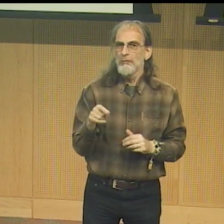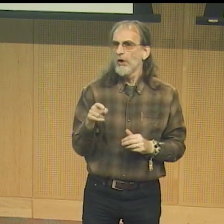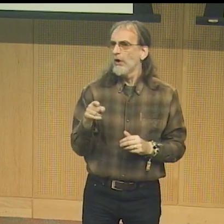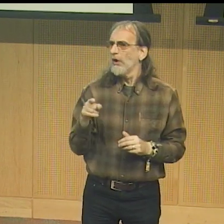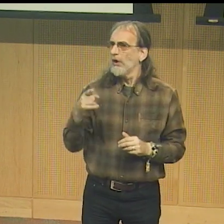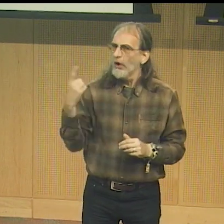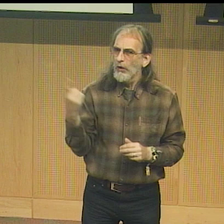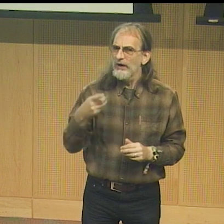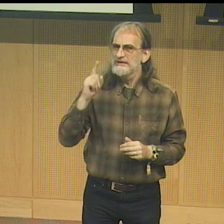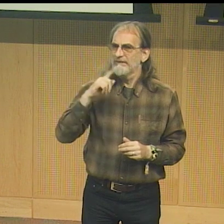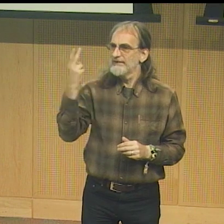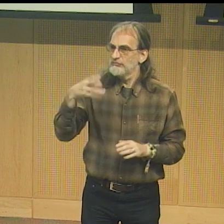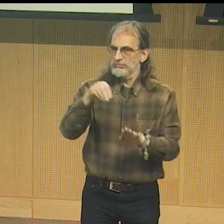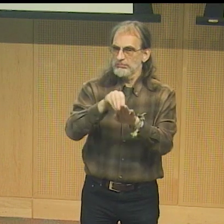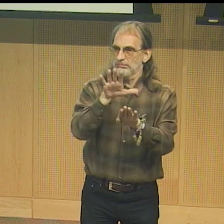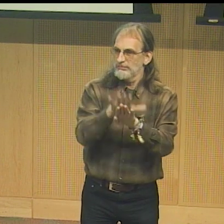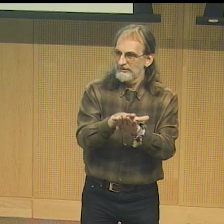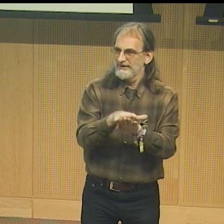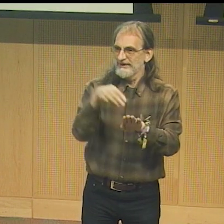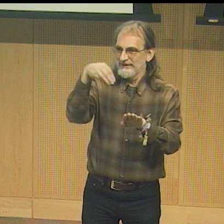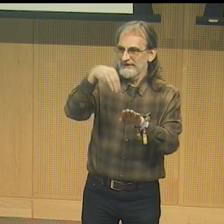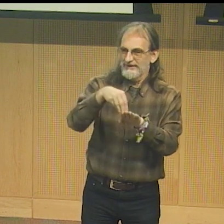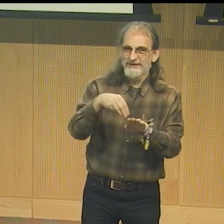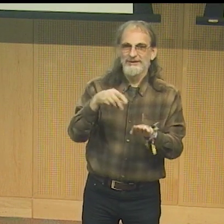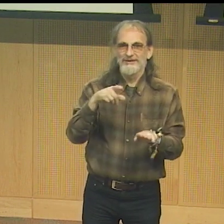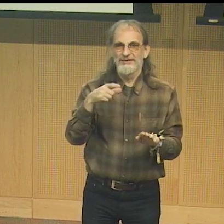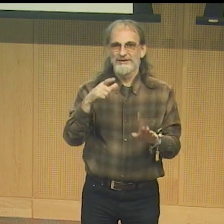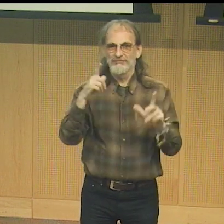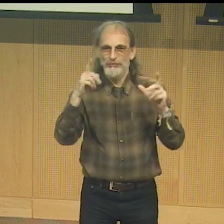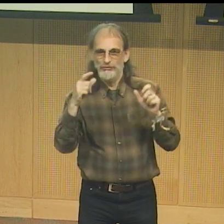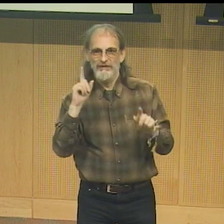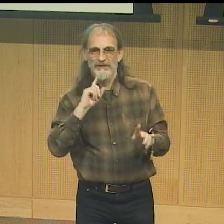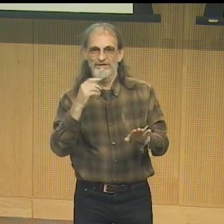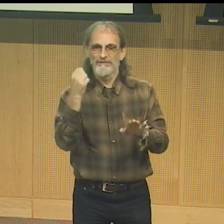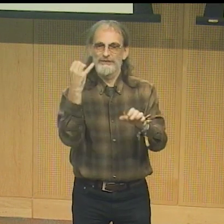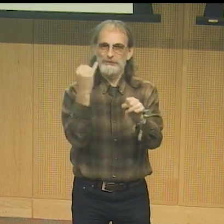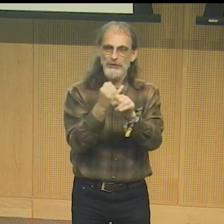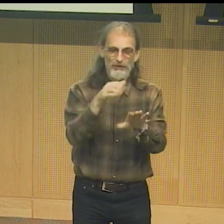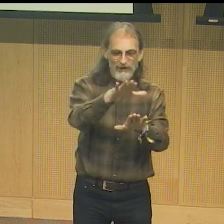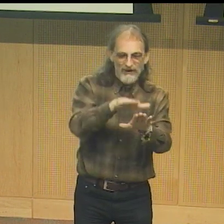Deaf magazines, you will see regularly photographs